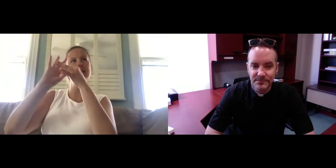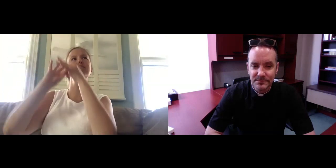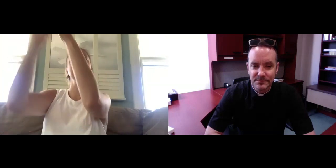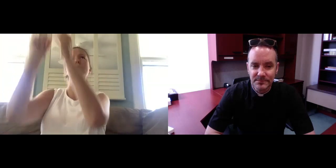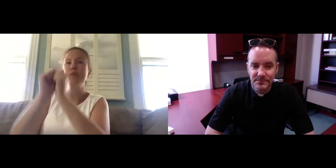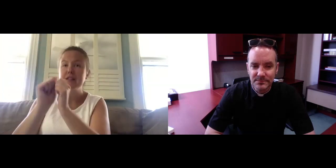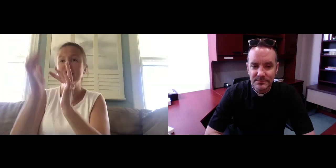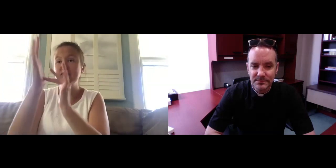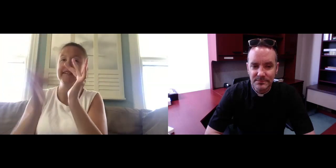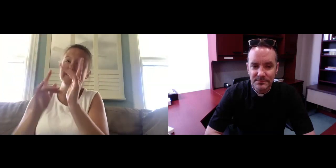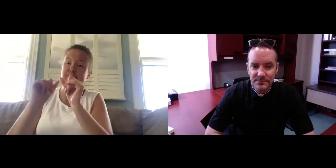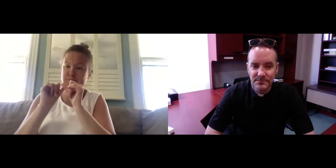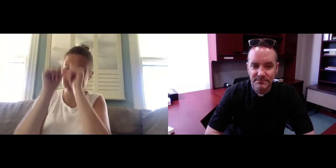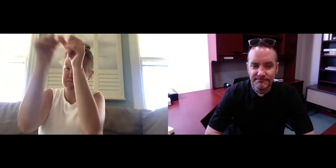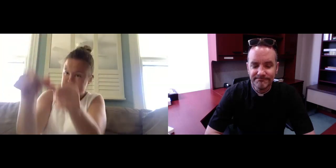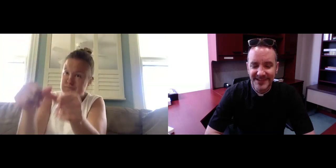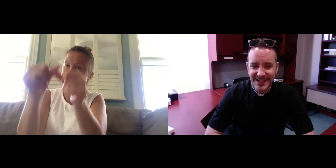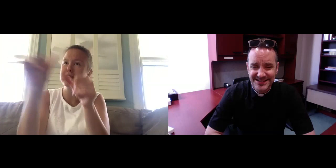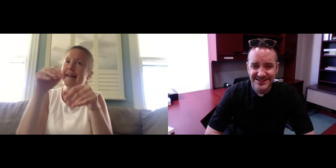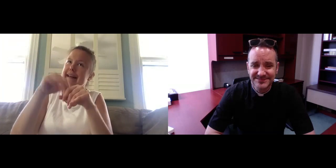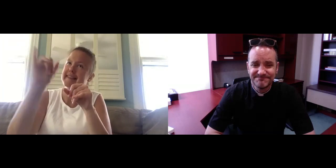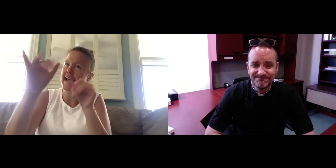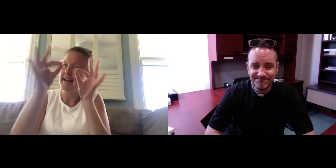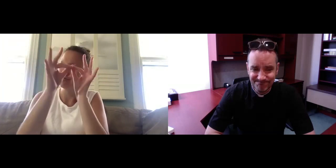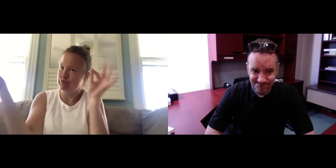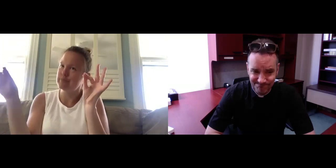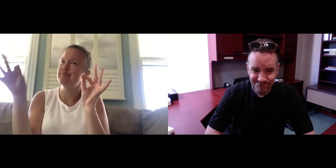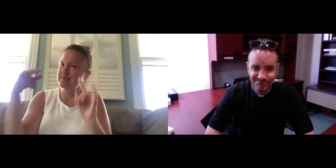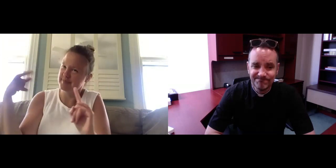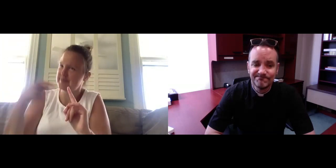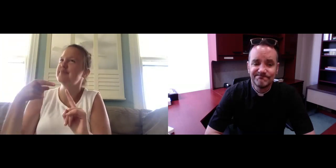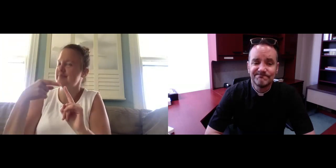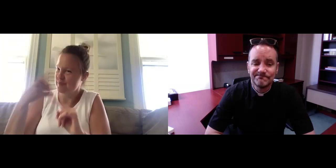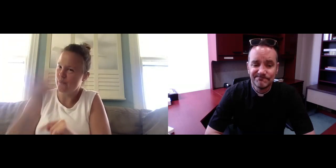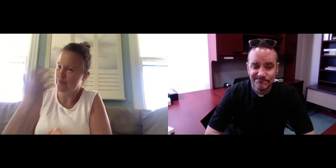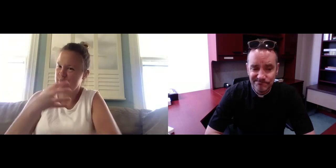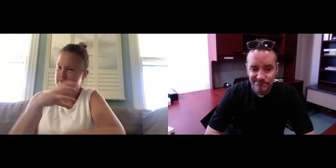we can feel inspired and close to Jesus during this time. Those things can